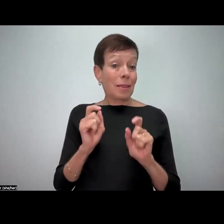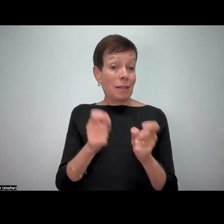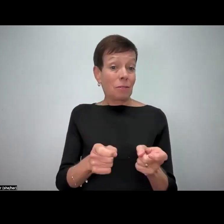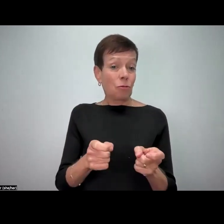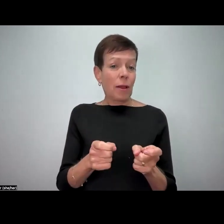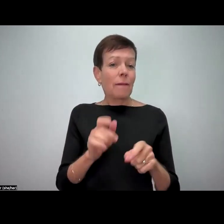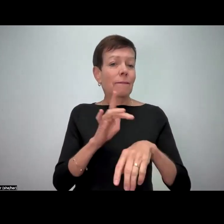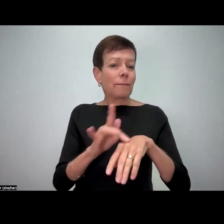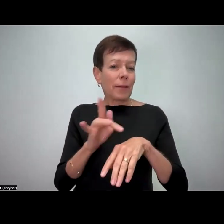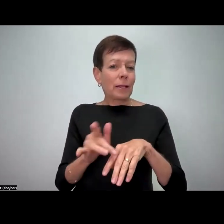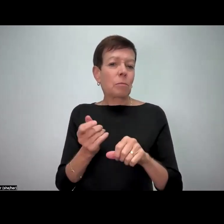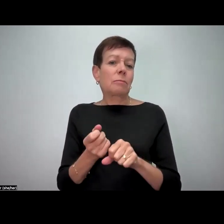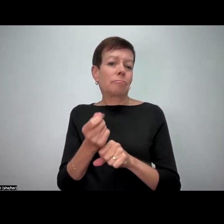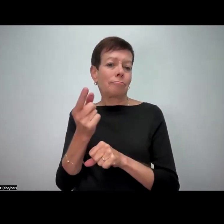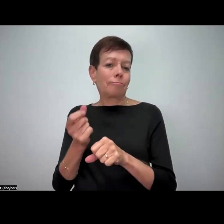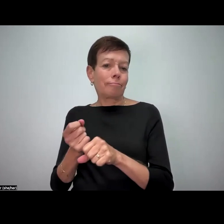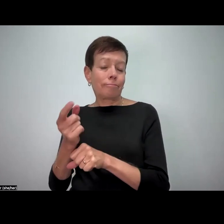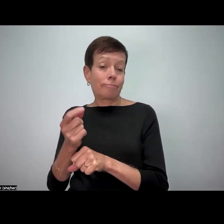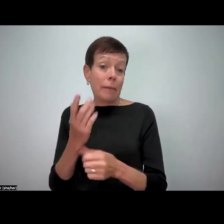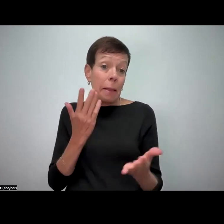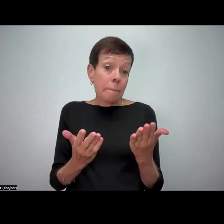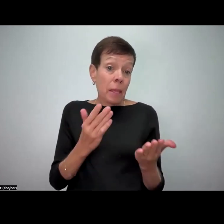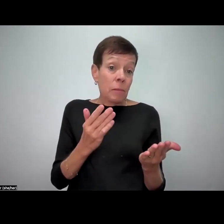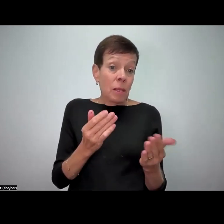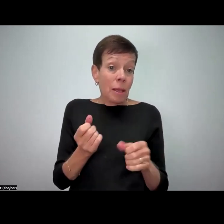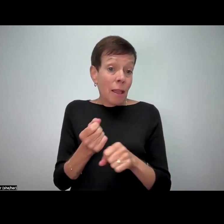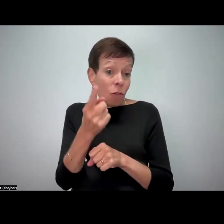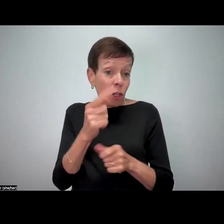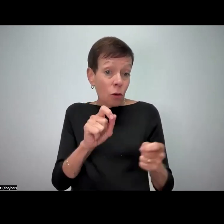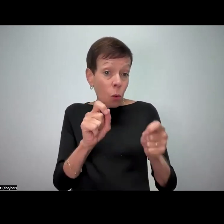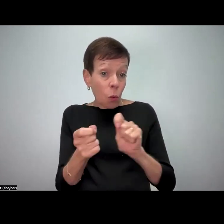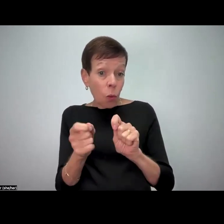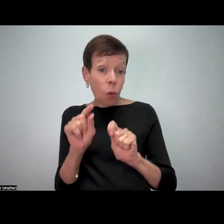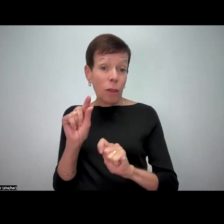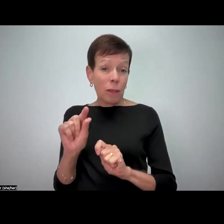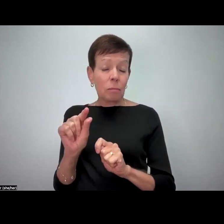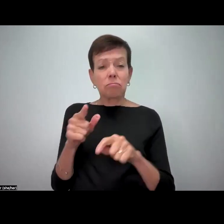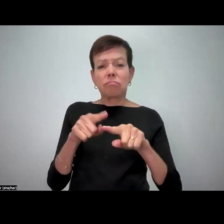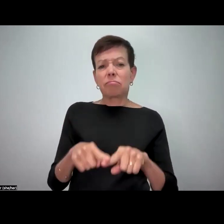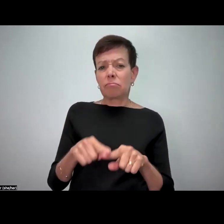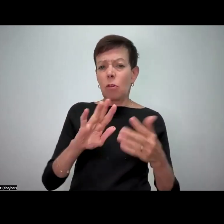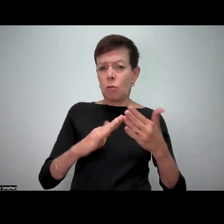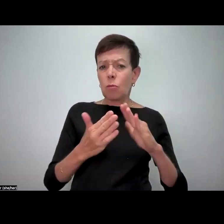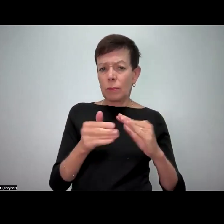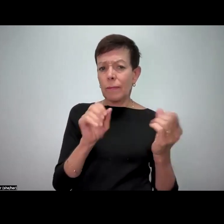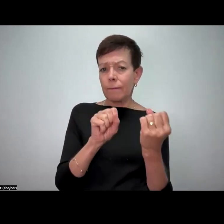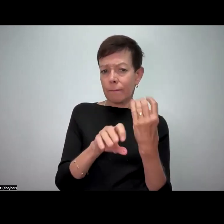it might change a little bit from year to year depending on feedback we get from the community, but we would like to keep this going.